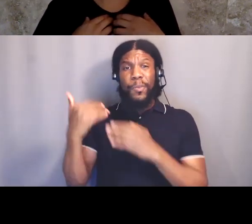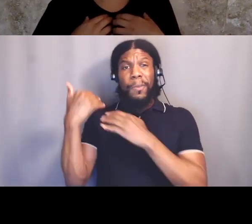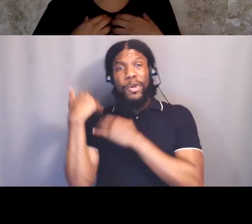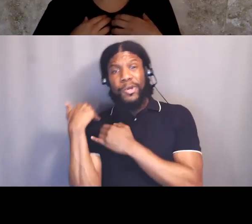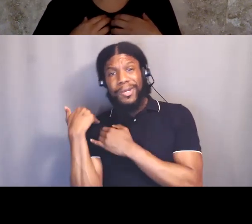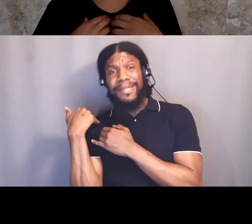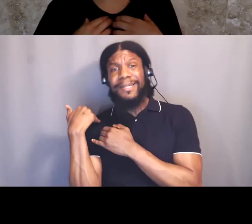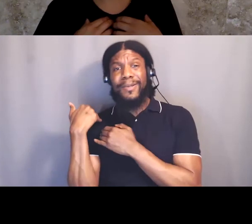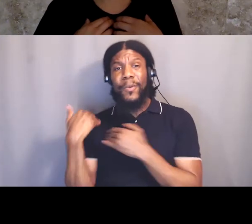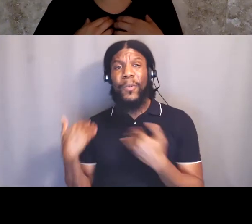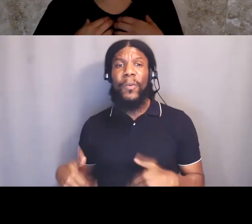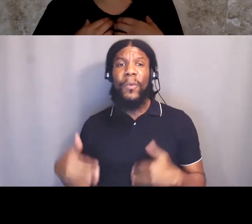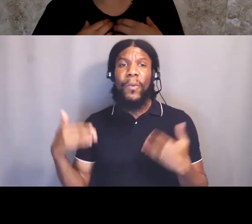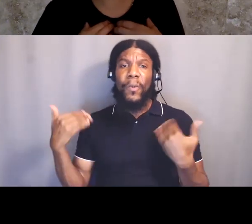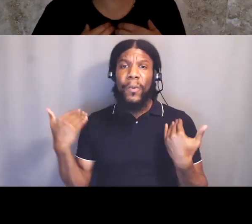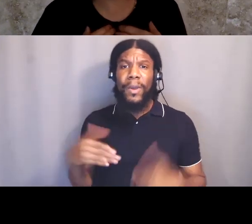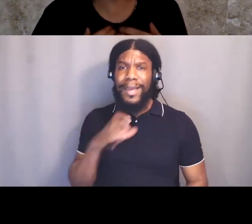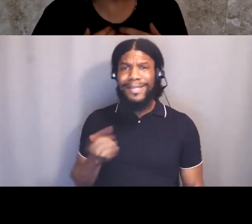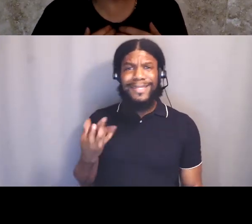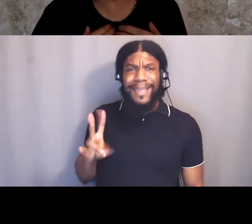and she needs that burden lifted.